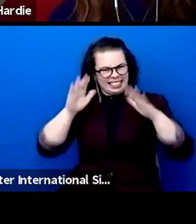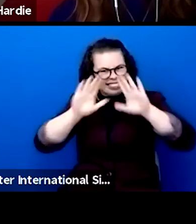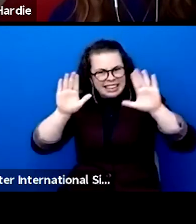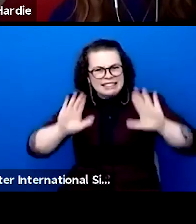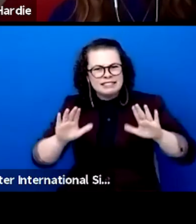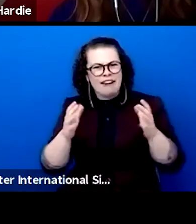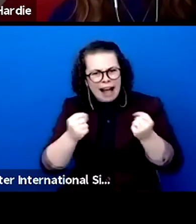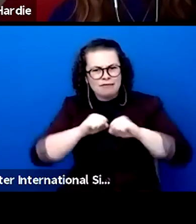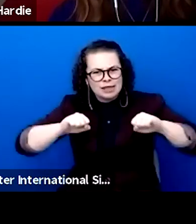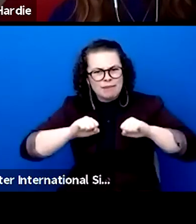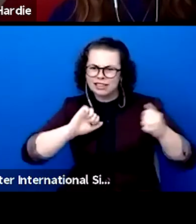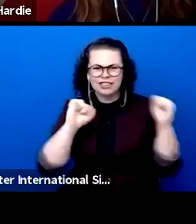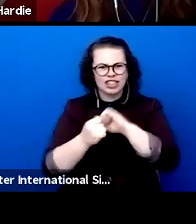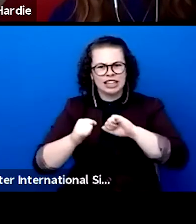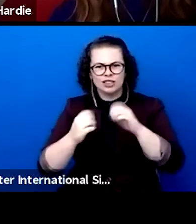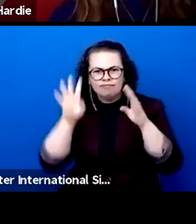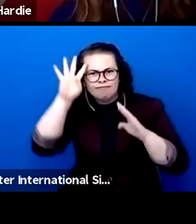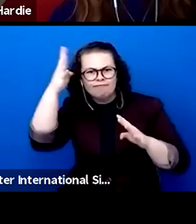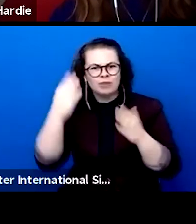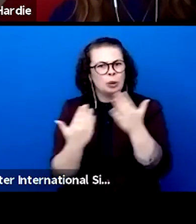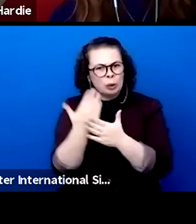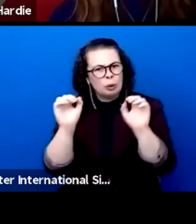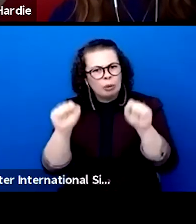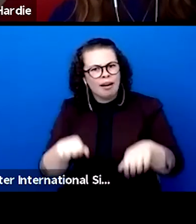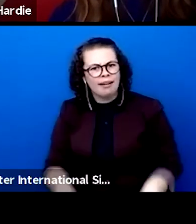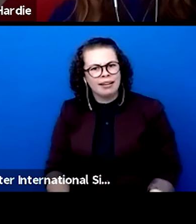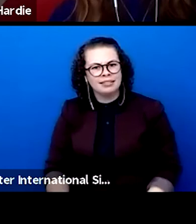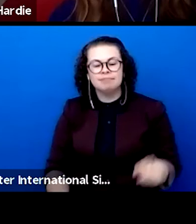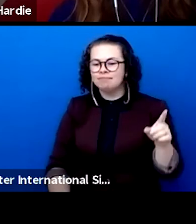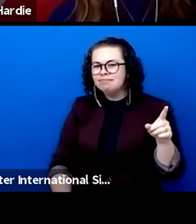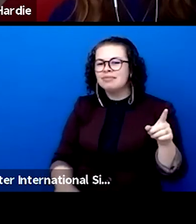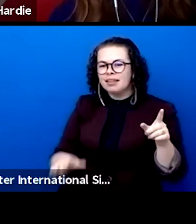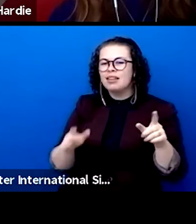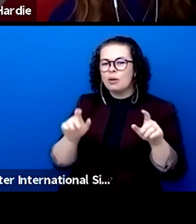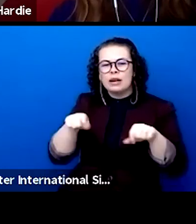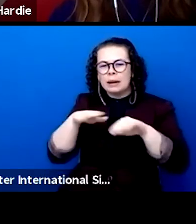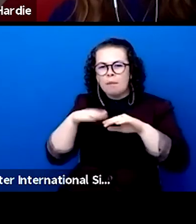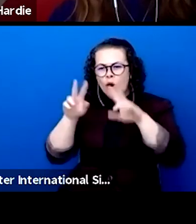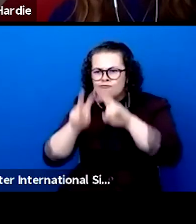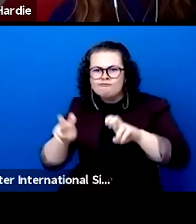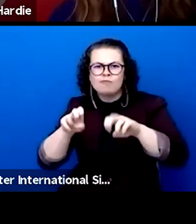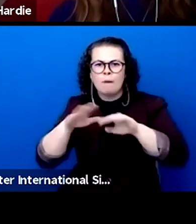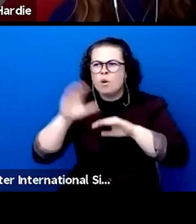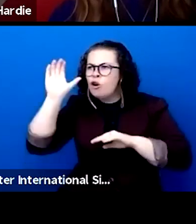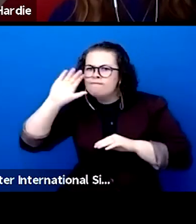in mind, investigate more, be more curious, find more spaces for writers, directors and ensemble,